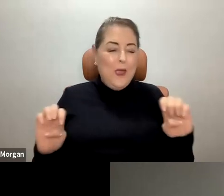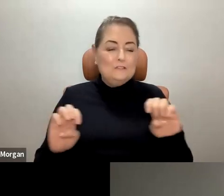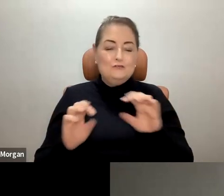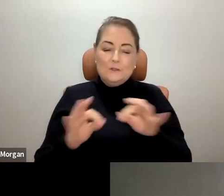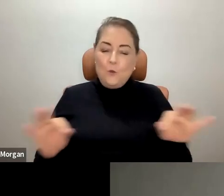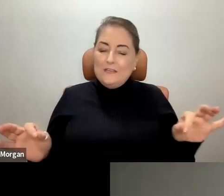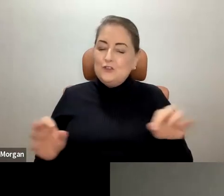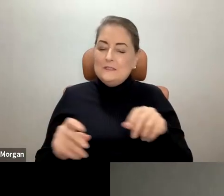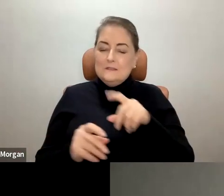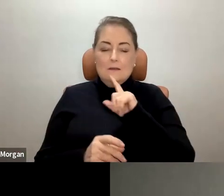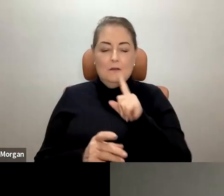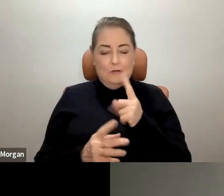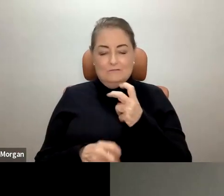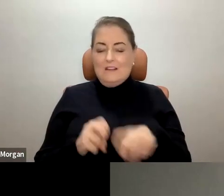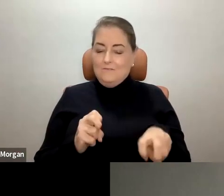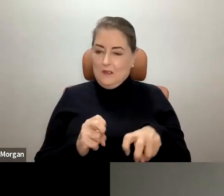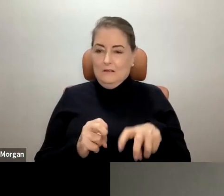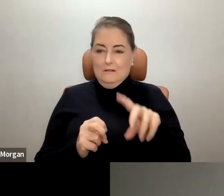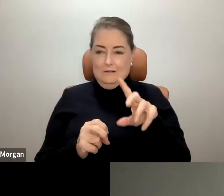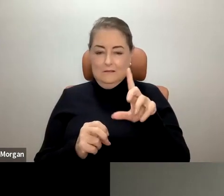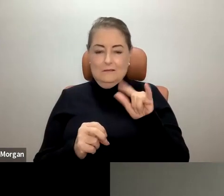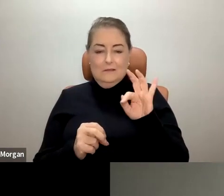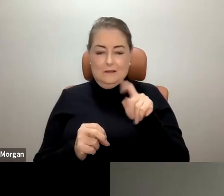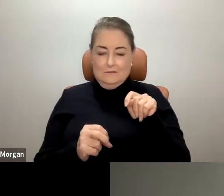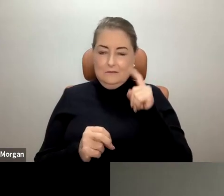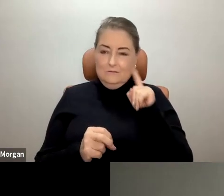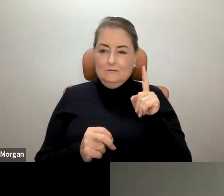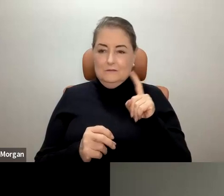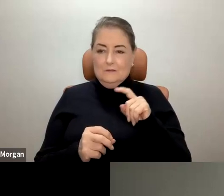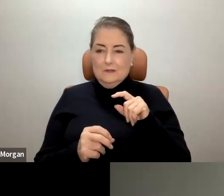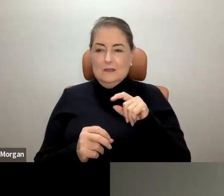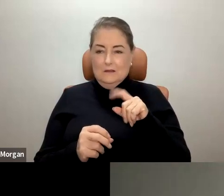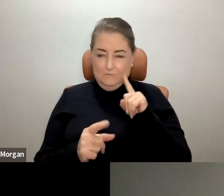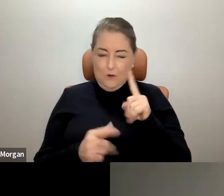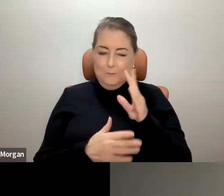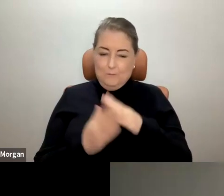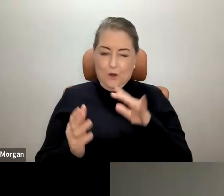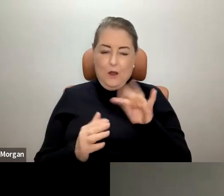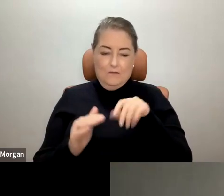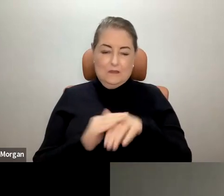a difficult lift for at least parts of accessibility.